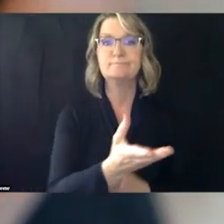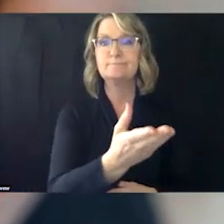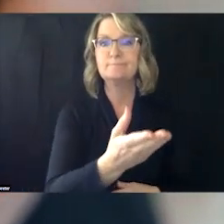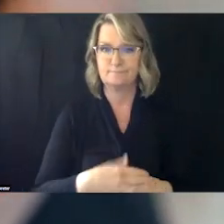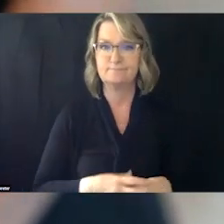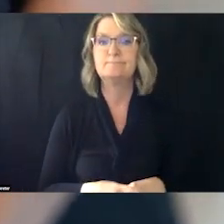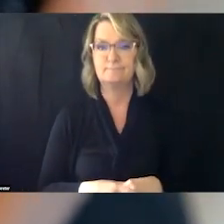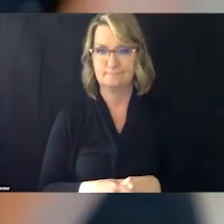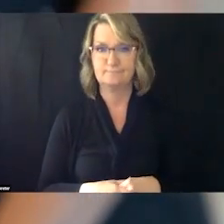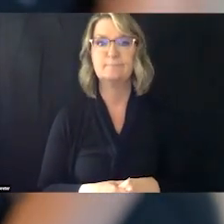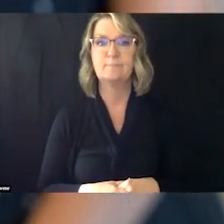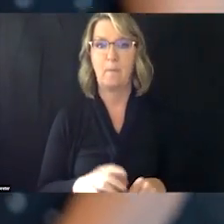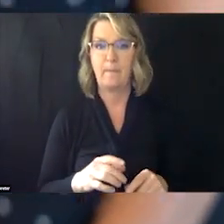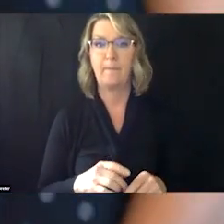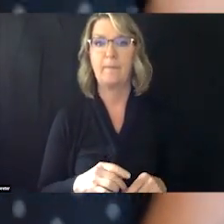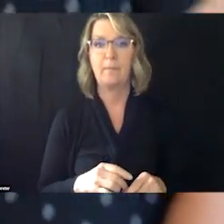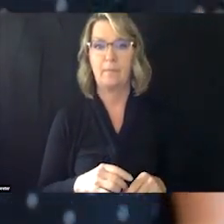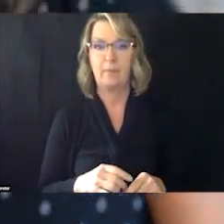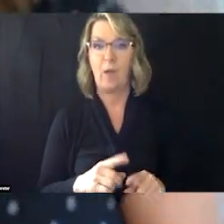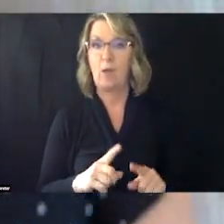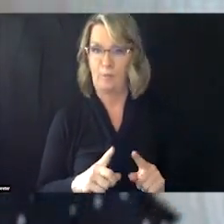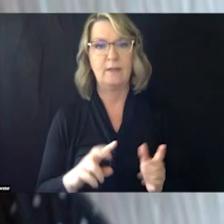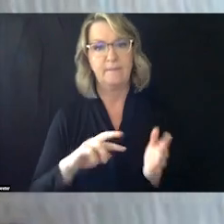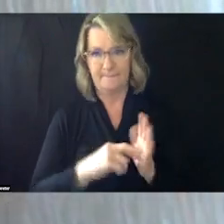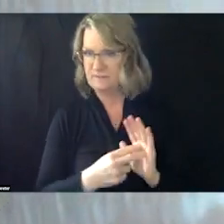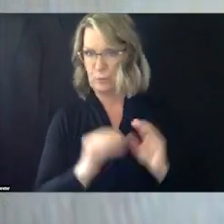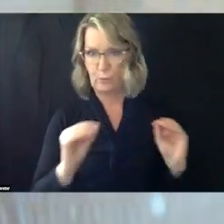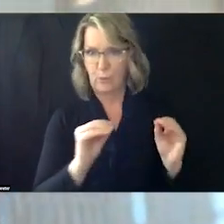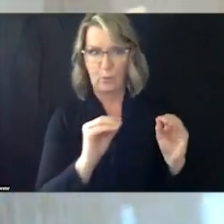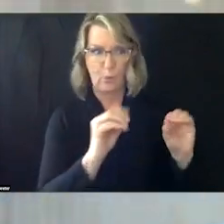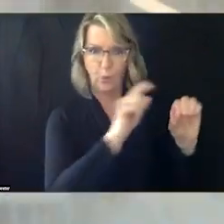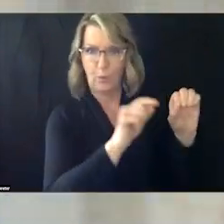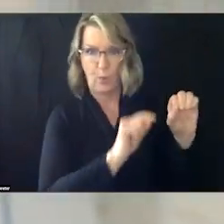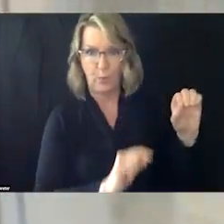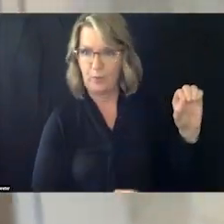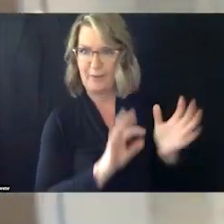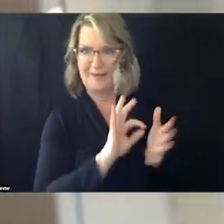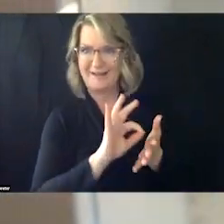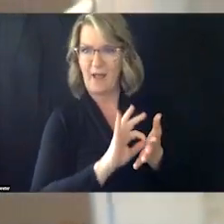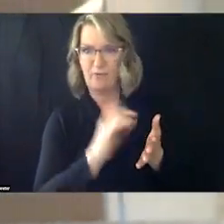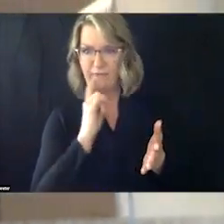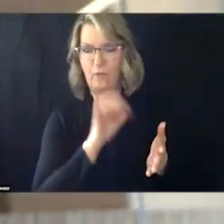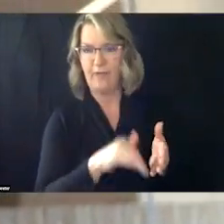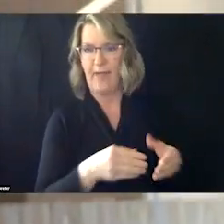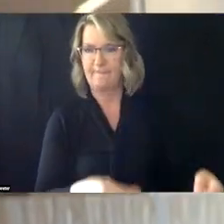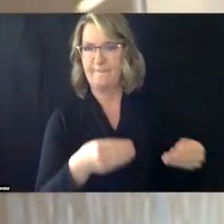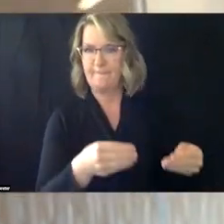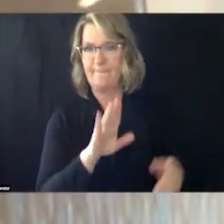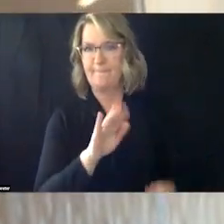choose the cast and it's cast but as a none of the ovals were counted for that ballot